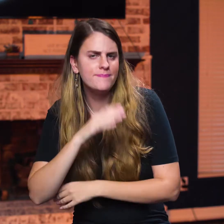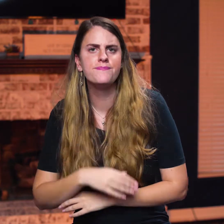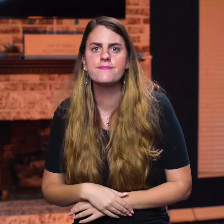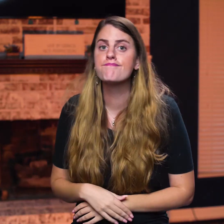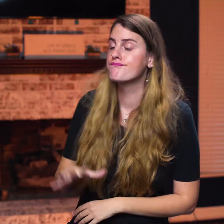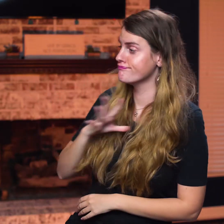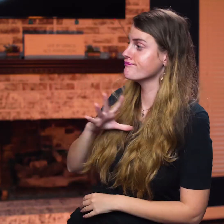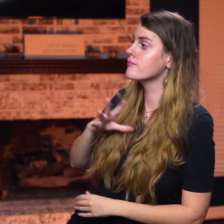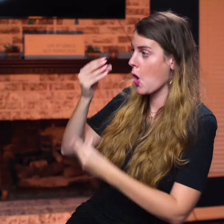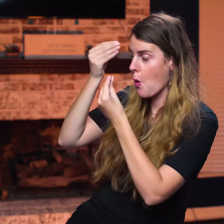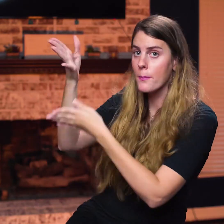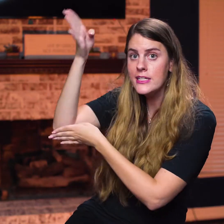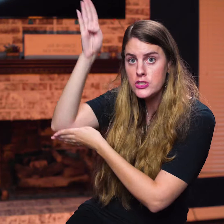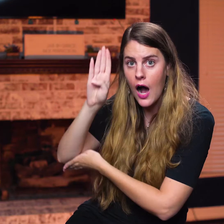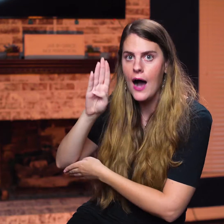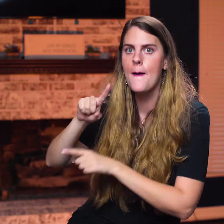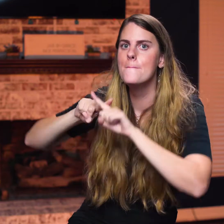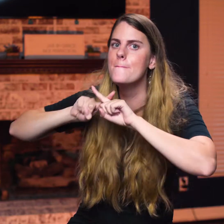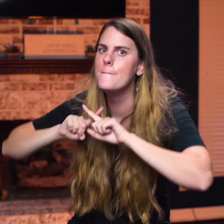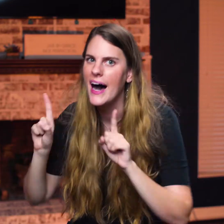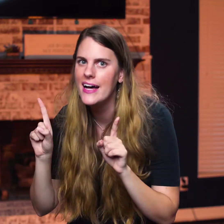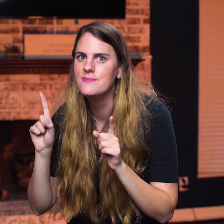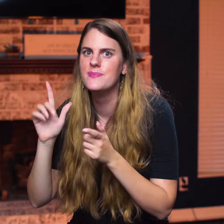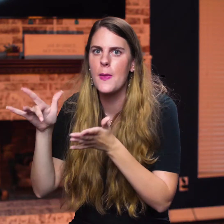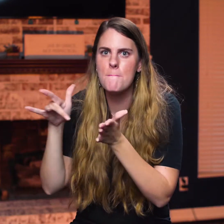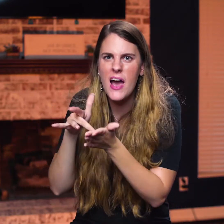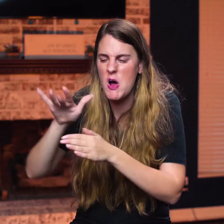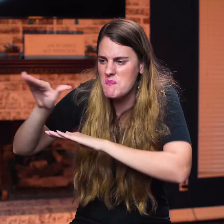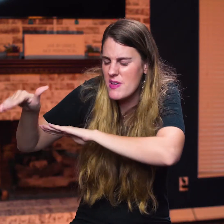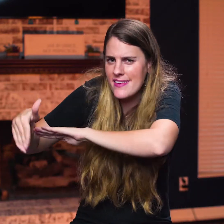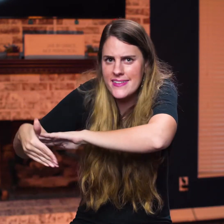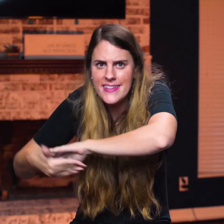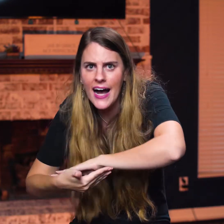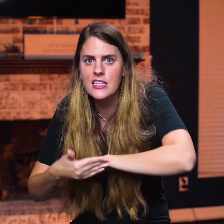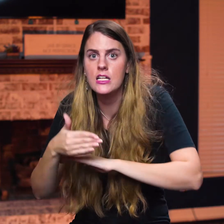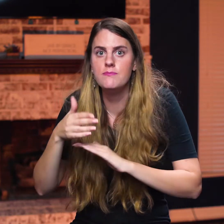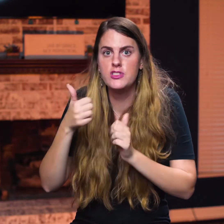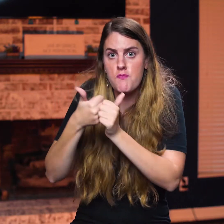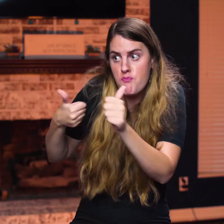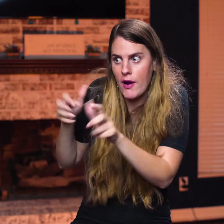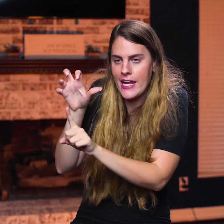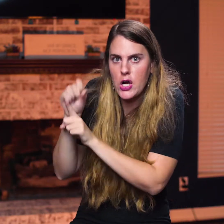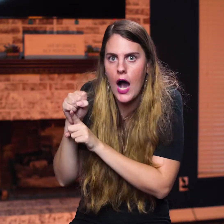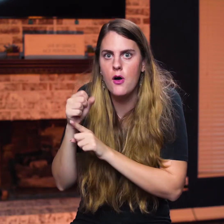He obeys God but does it after dark to avoid getting caught.